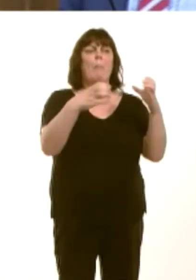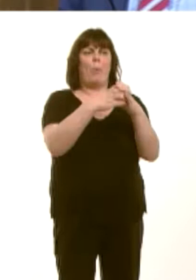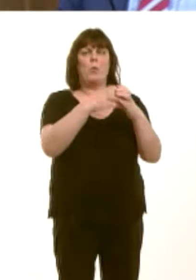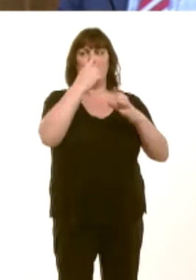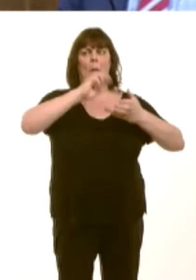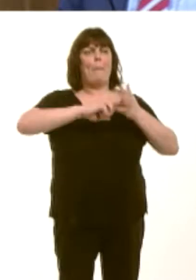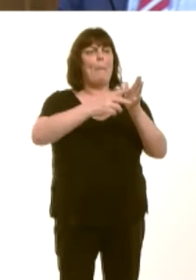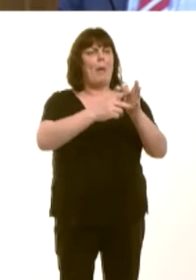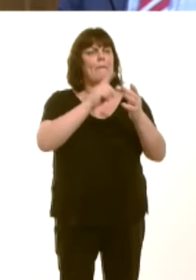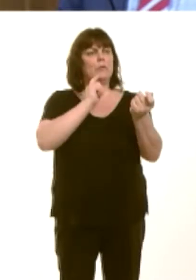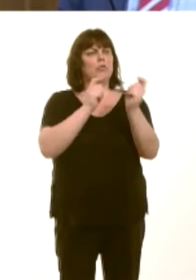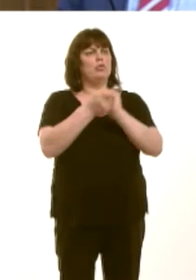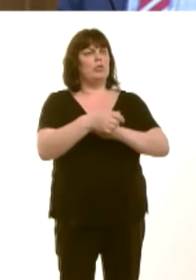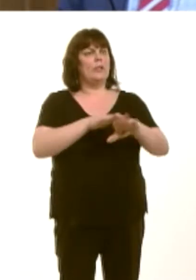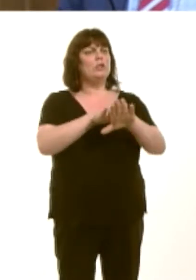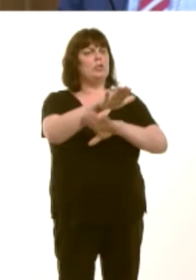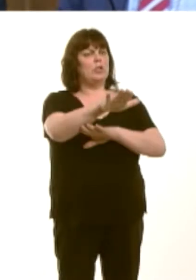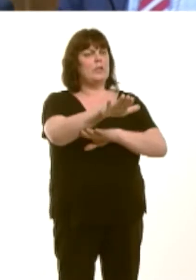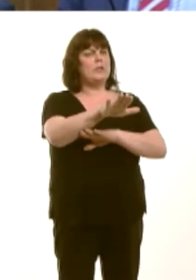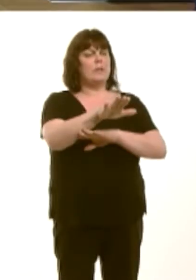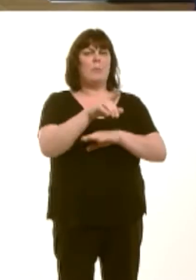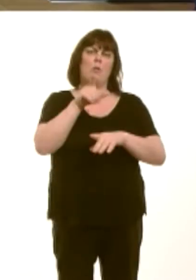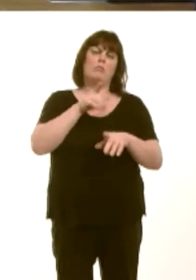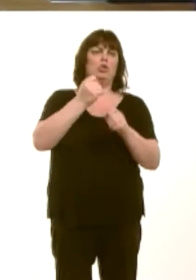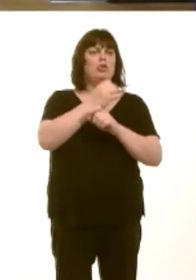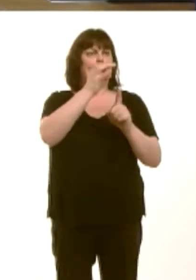for the changes that their representatives have agreed with Government.